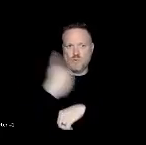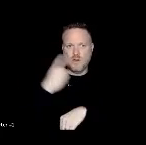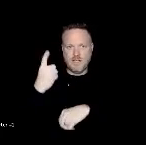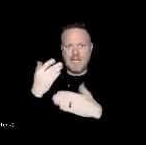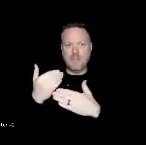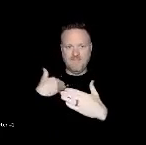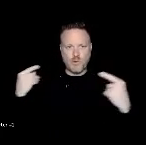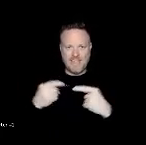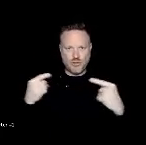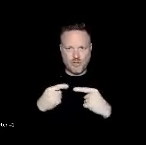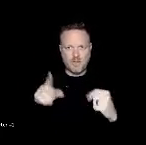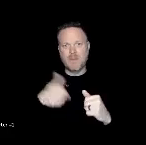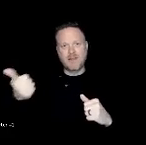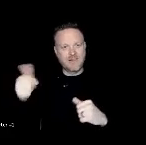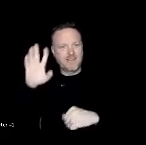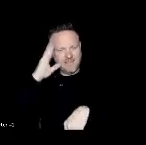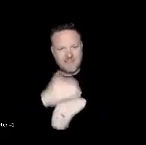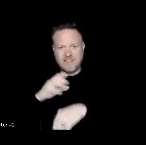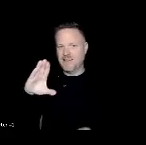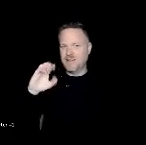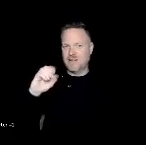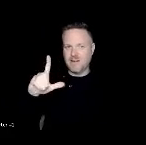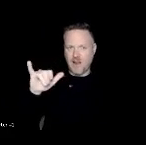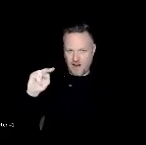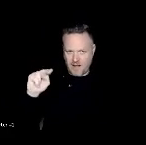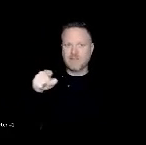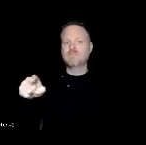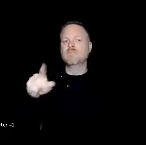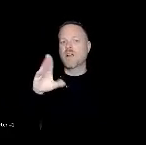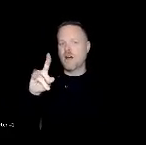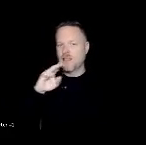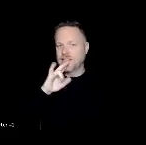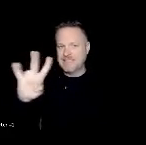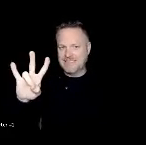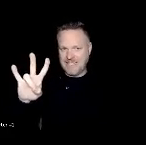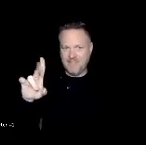This is my other son, Colin. Colin is 7 in this picture and Declan is 3.